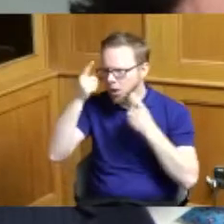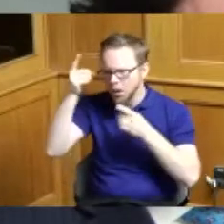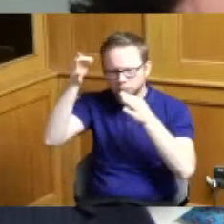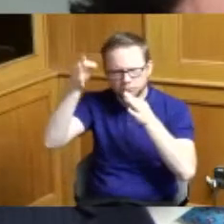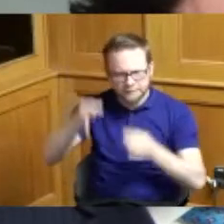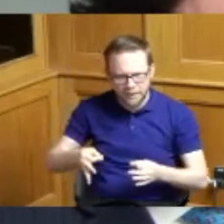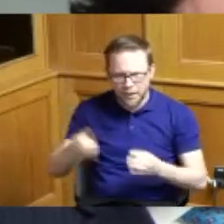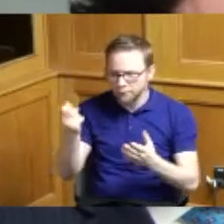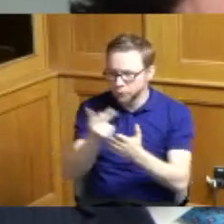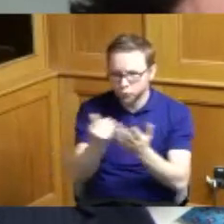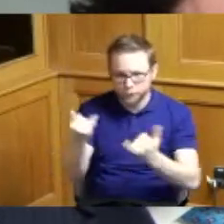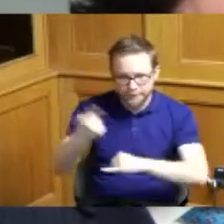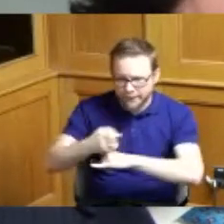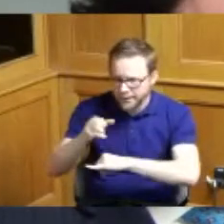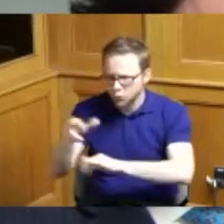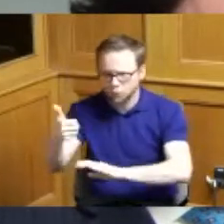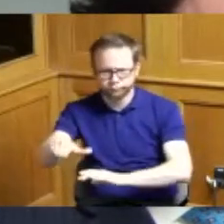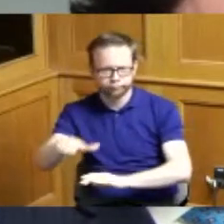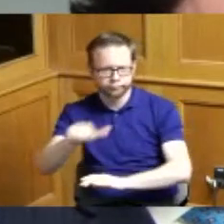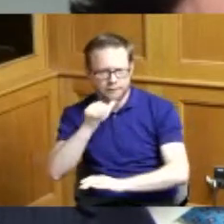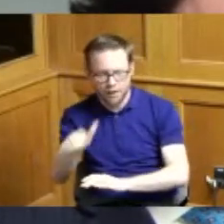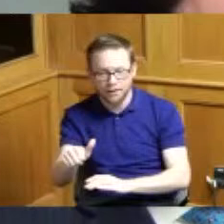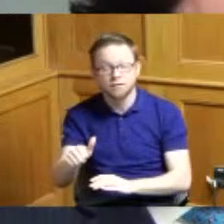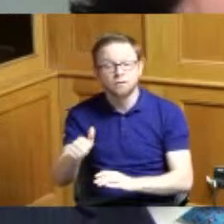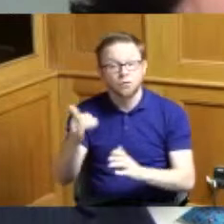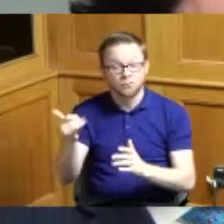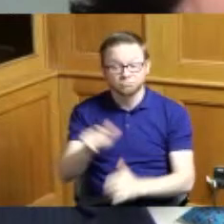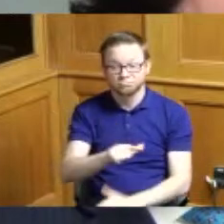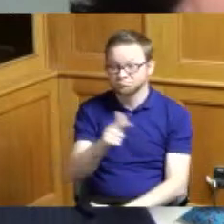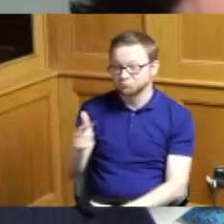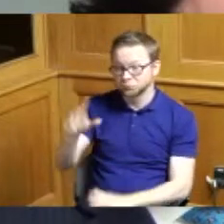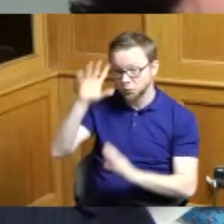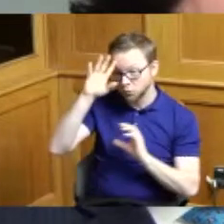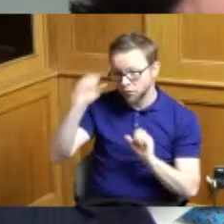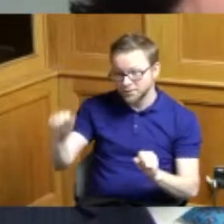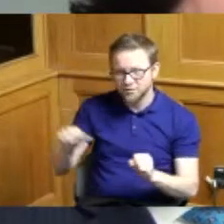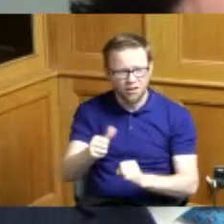so with that Madam President I will turn it back to you um there may be other questions you have